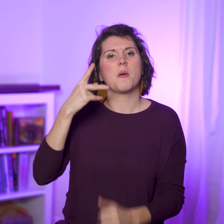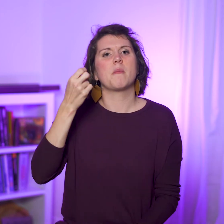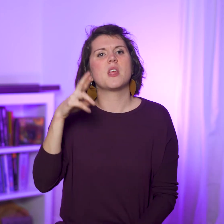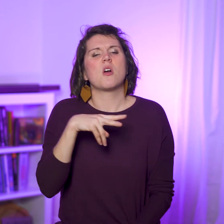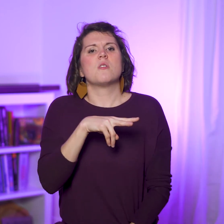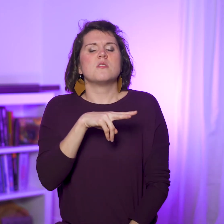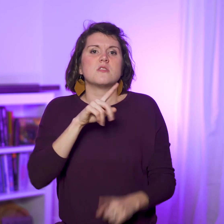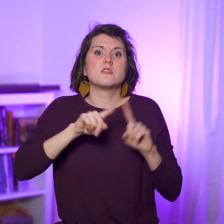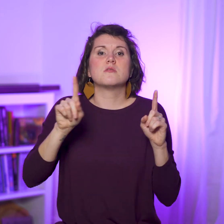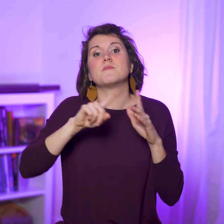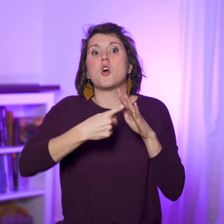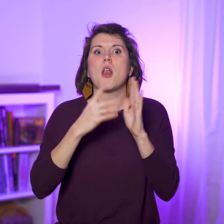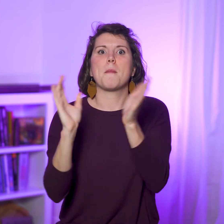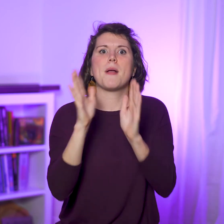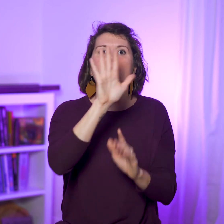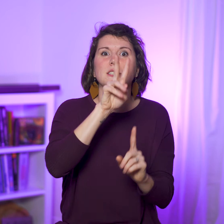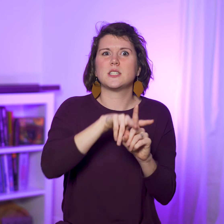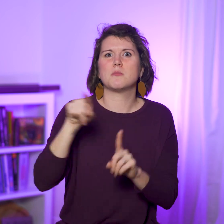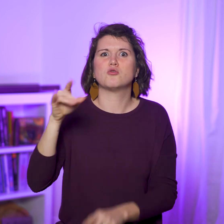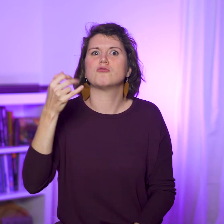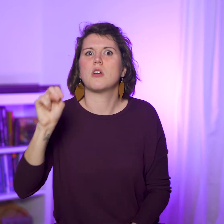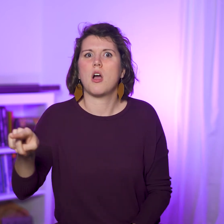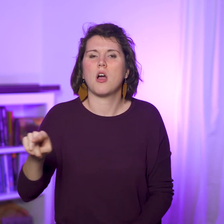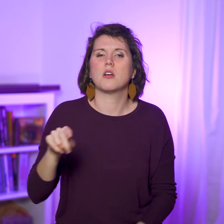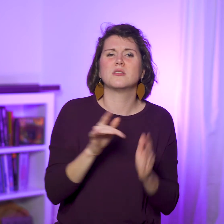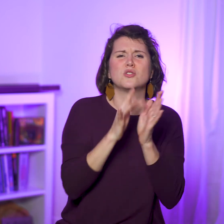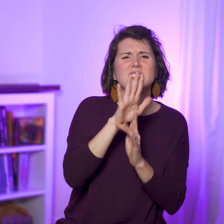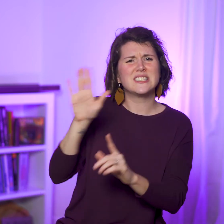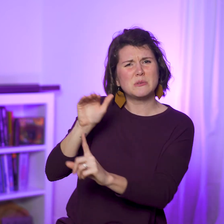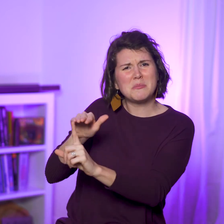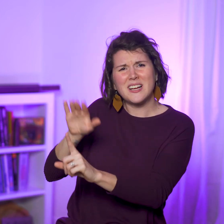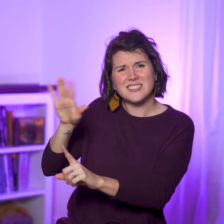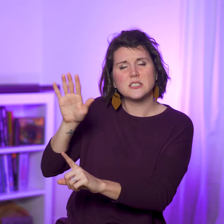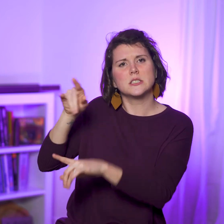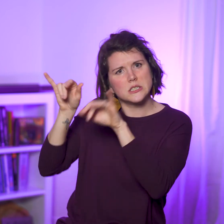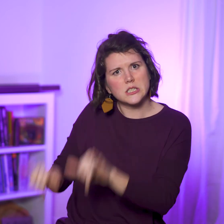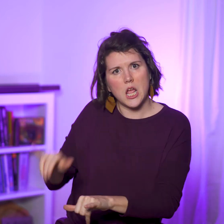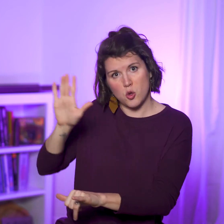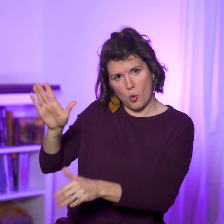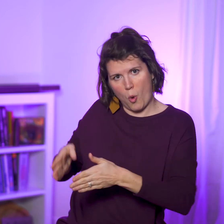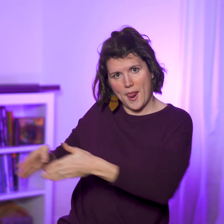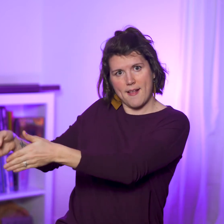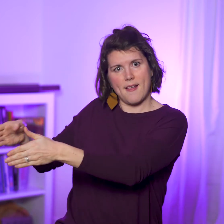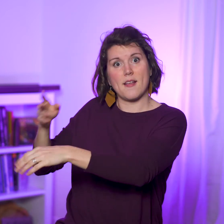Peter starts comparing his assignment to John’s. Jesus reminds Peter to stay in his lane: